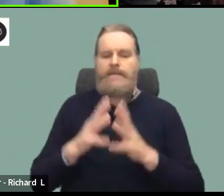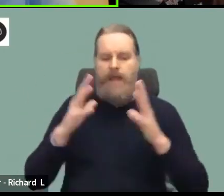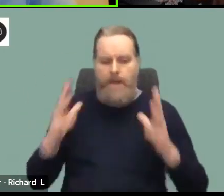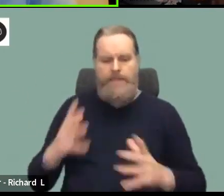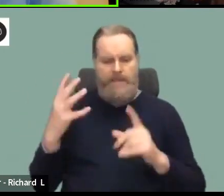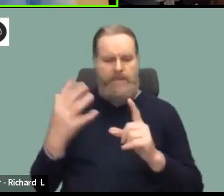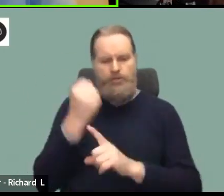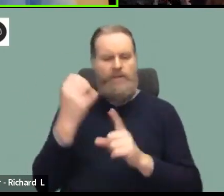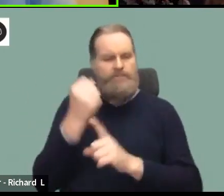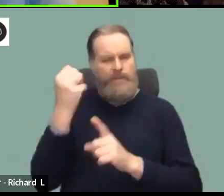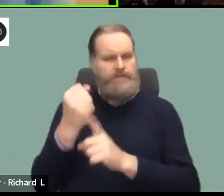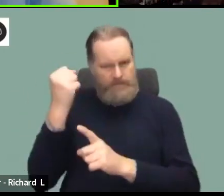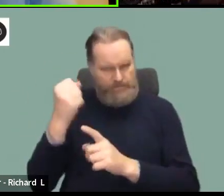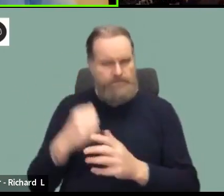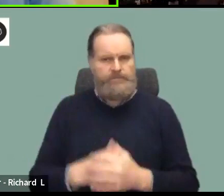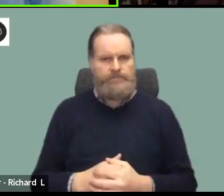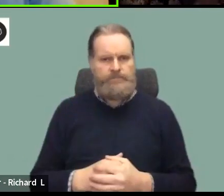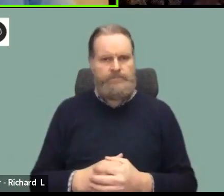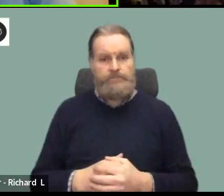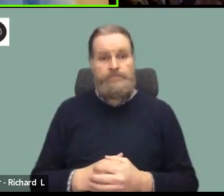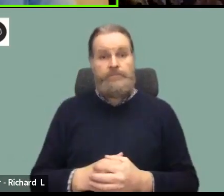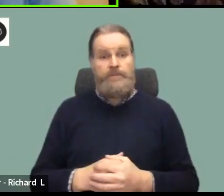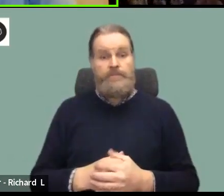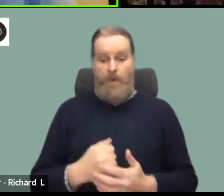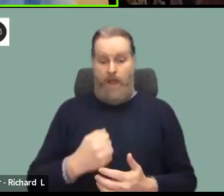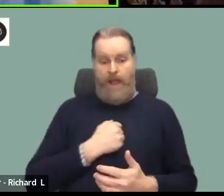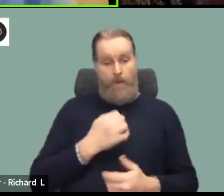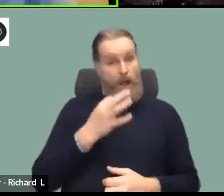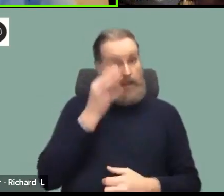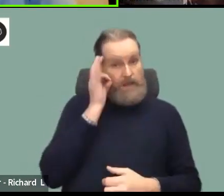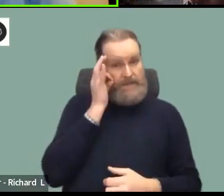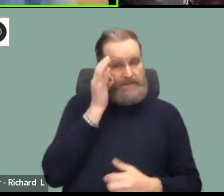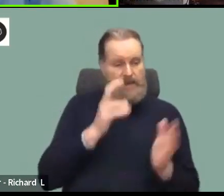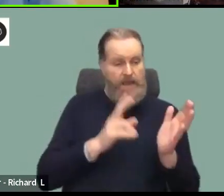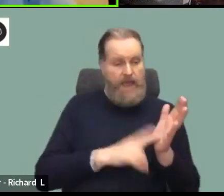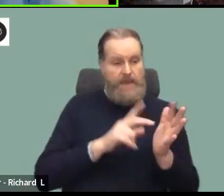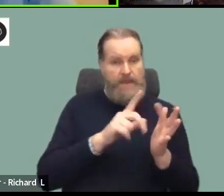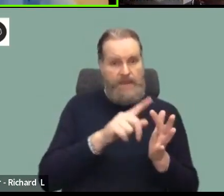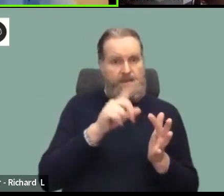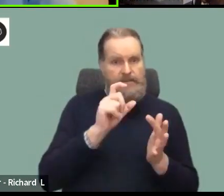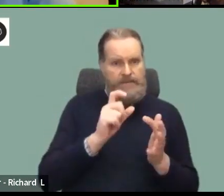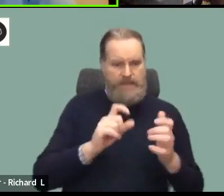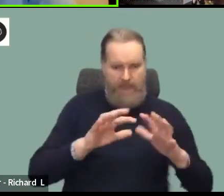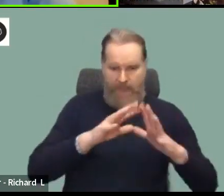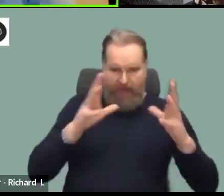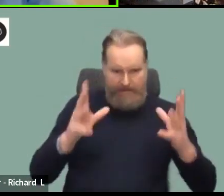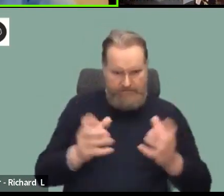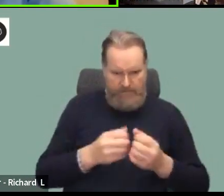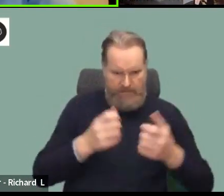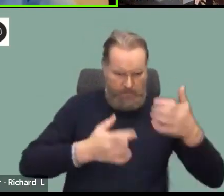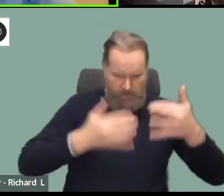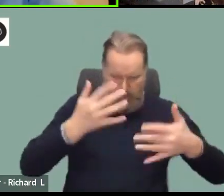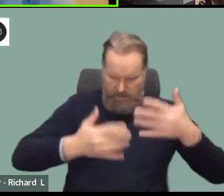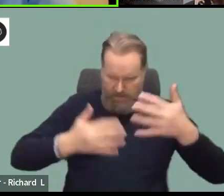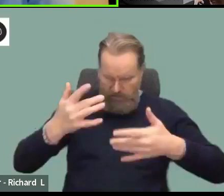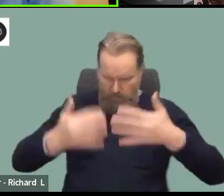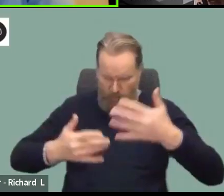we've achieved. Now what I want to go on to talk about is everything that the FTC has done. since we're well since receiving those better results since receiving those better results is entirely in line